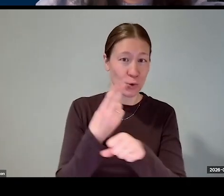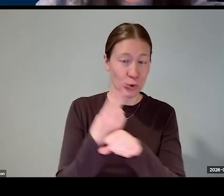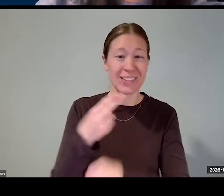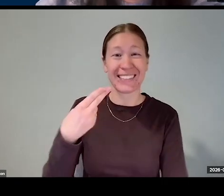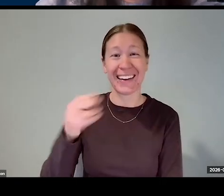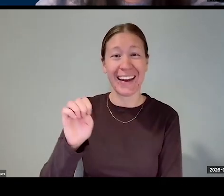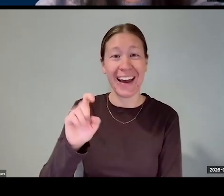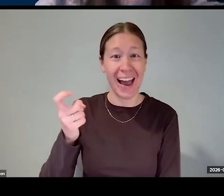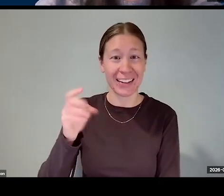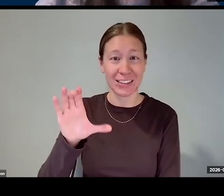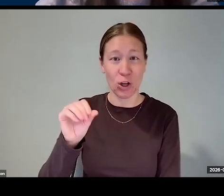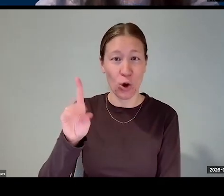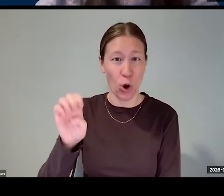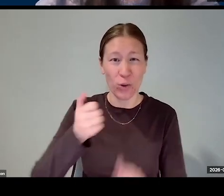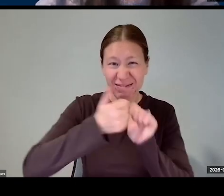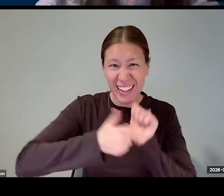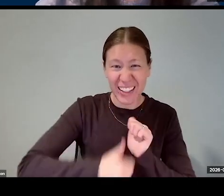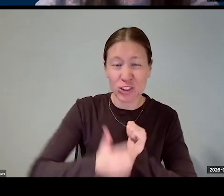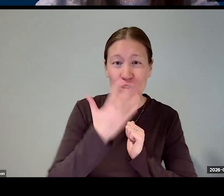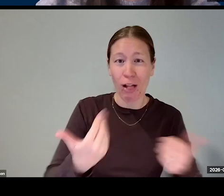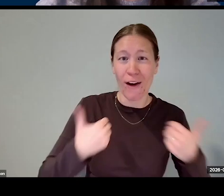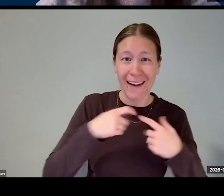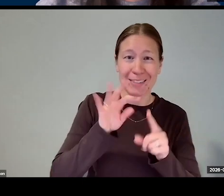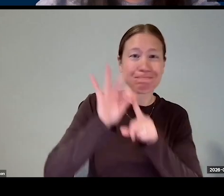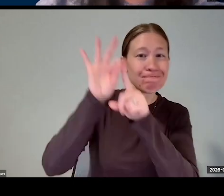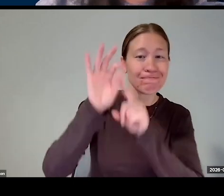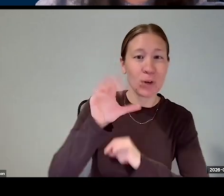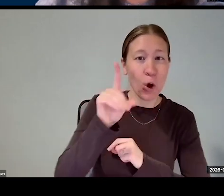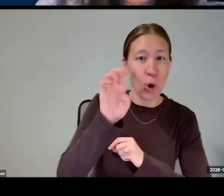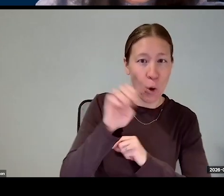for each color and copy and paste that into the website.